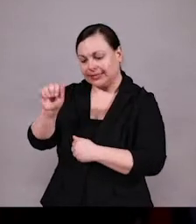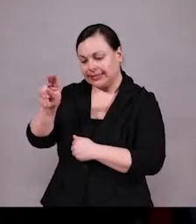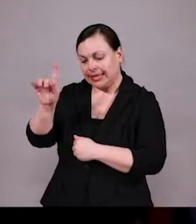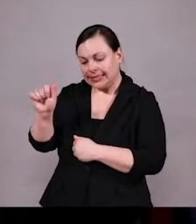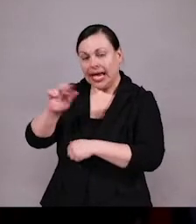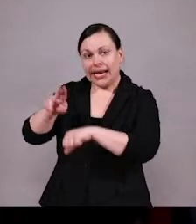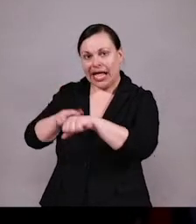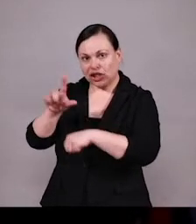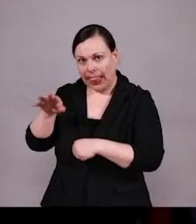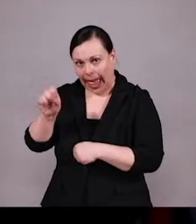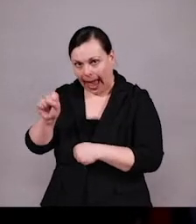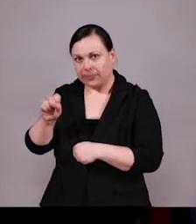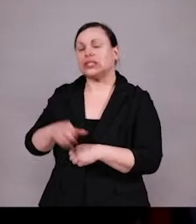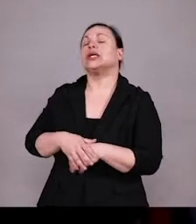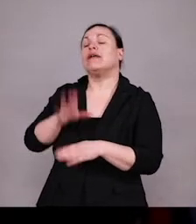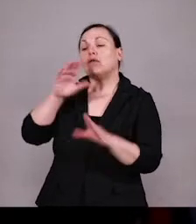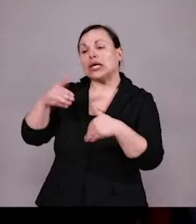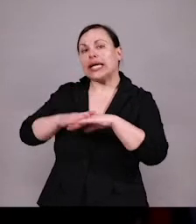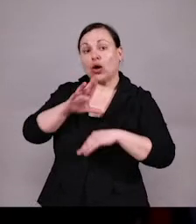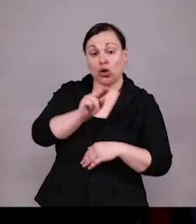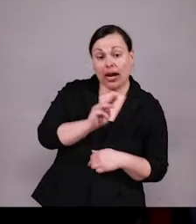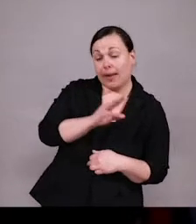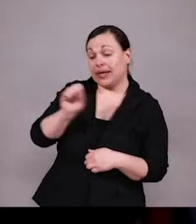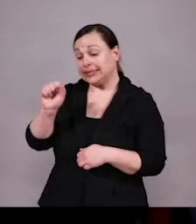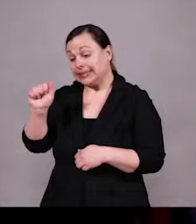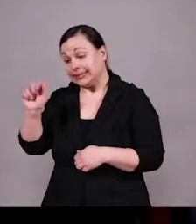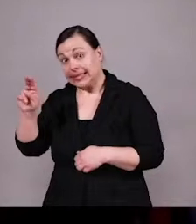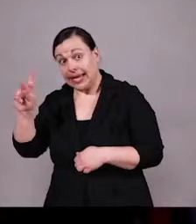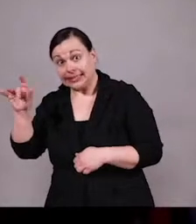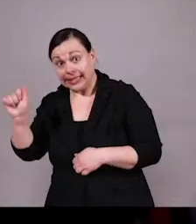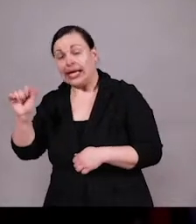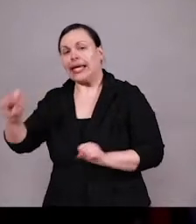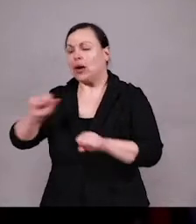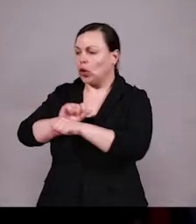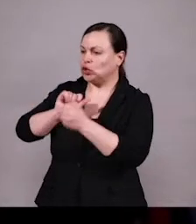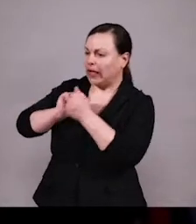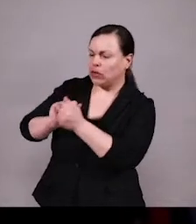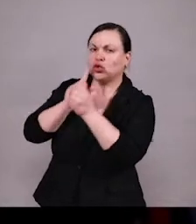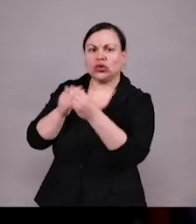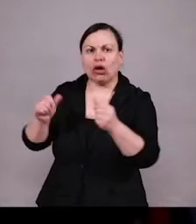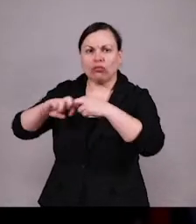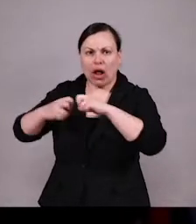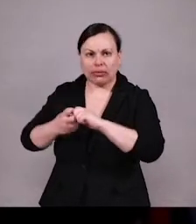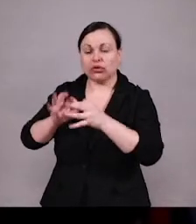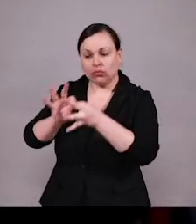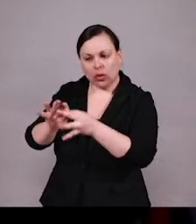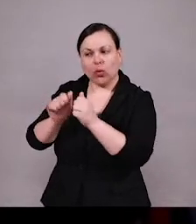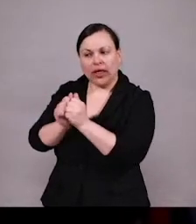focusing on how UNM and Sandia can collaborate to solve challenges related to national security.